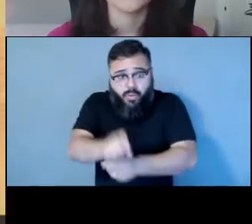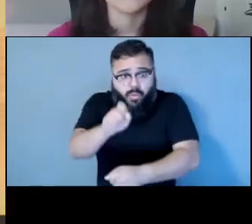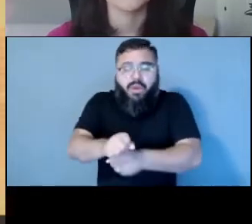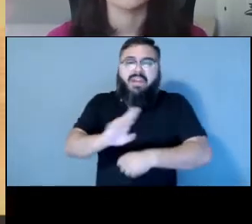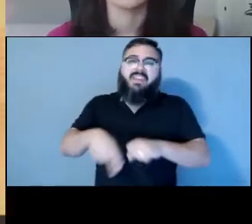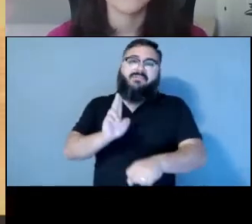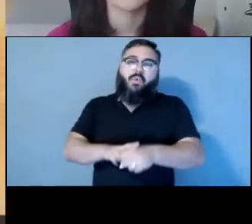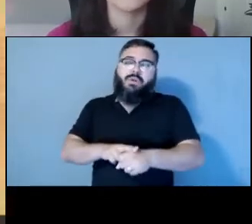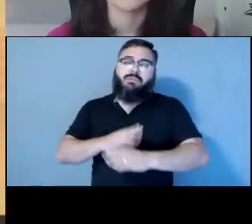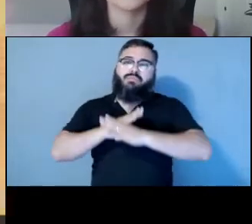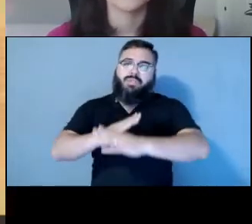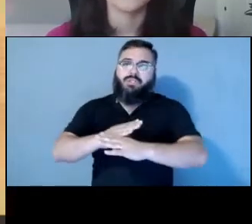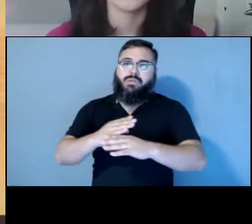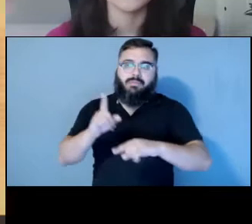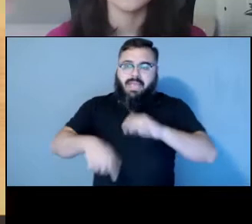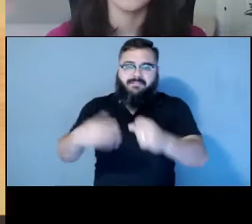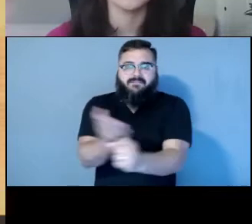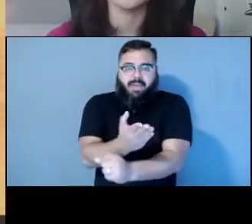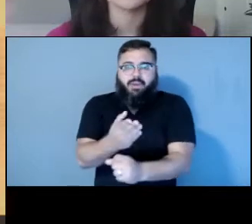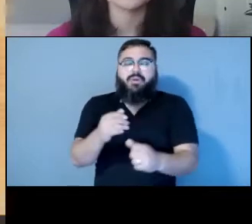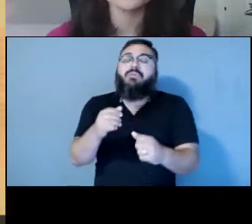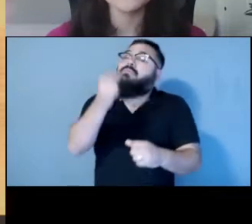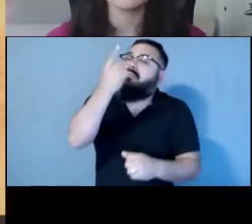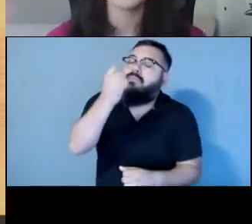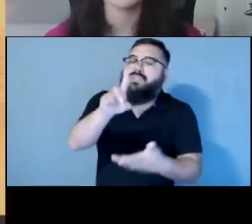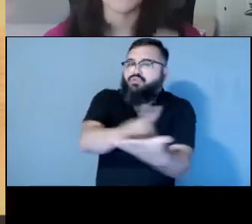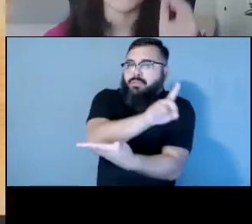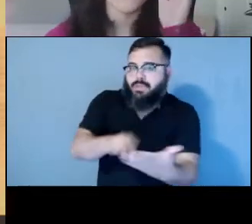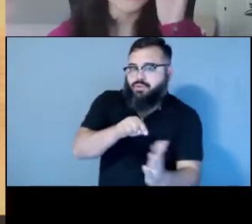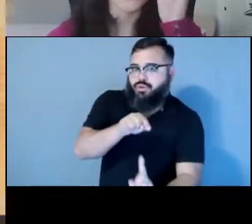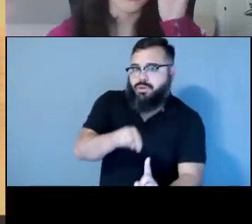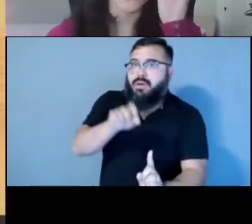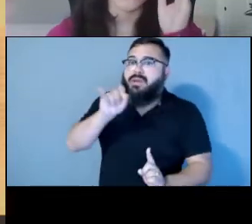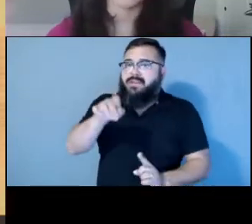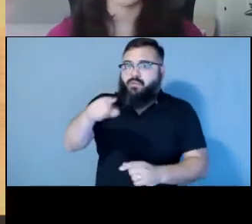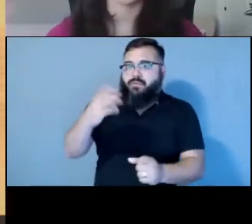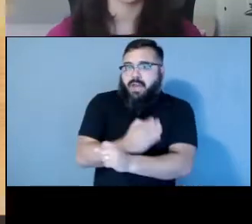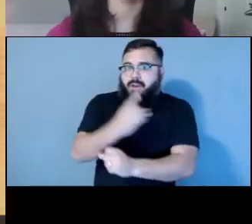protection from firing and discrimination, if you are being fired for discriminatory reasons.